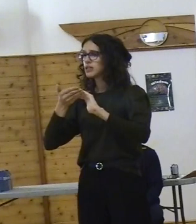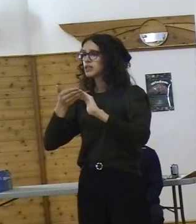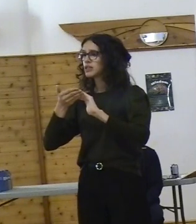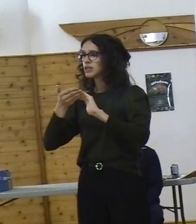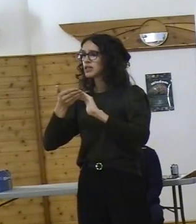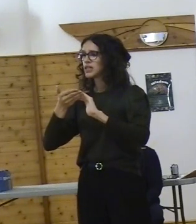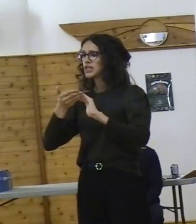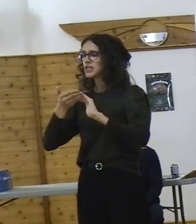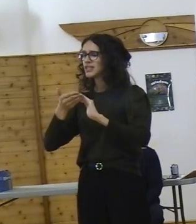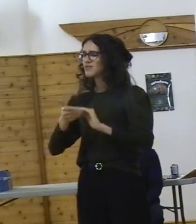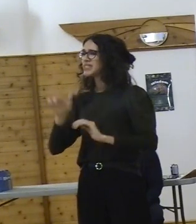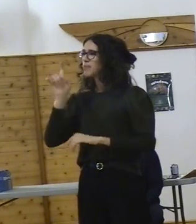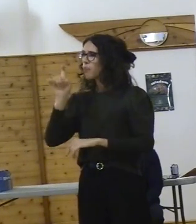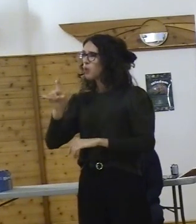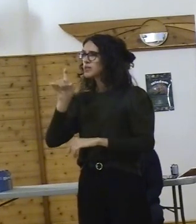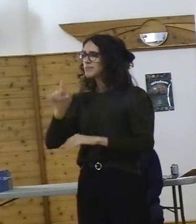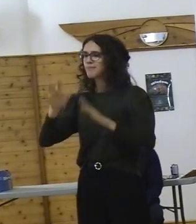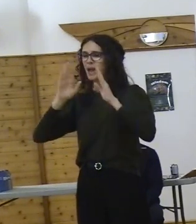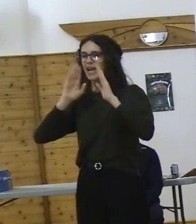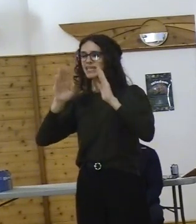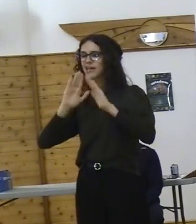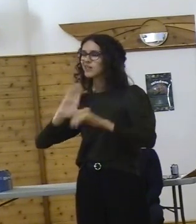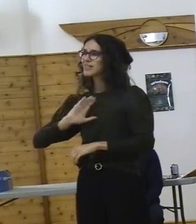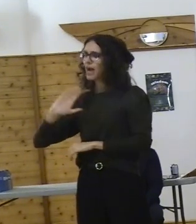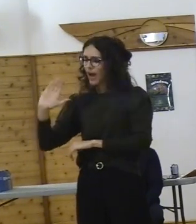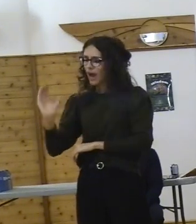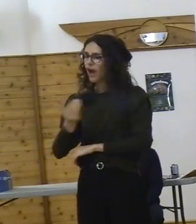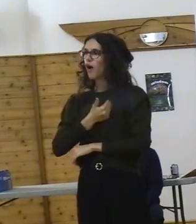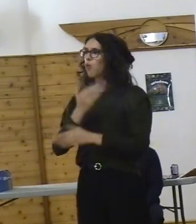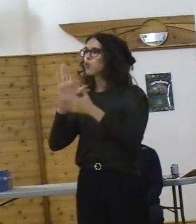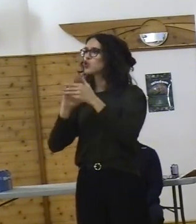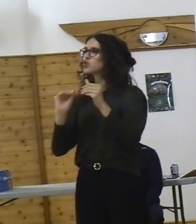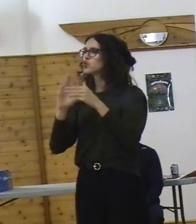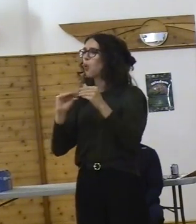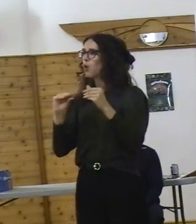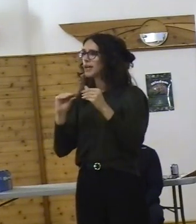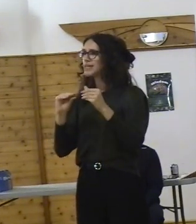And they can help us bring our loved ones home.